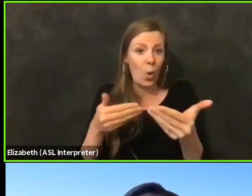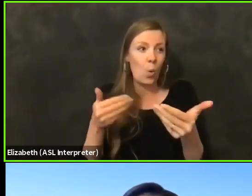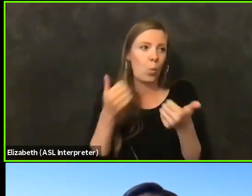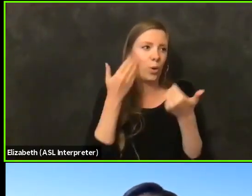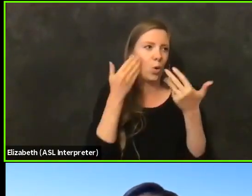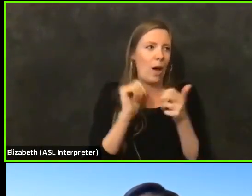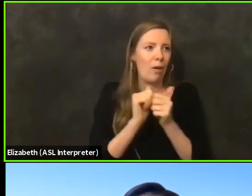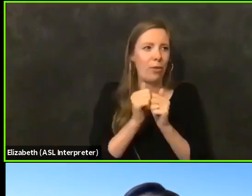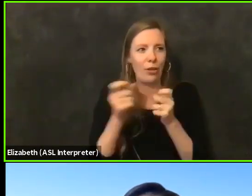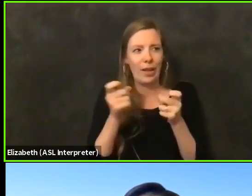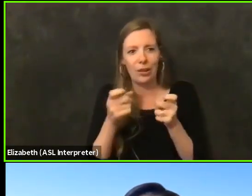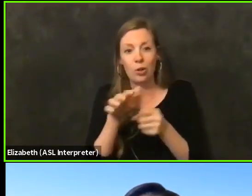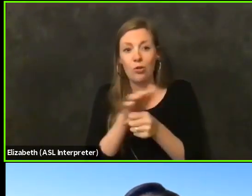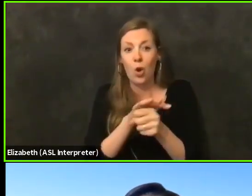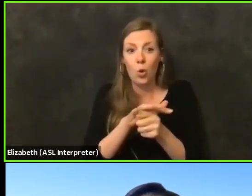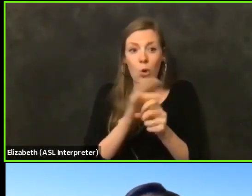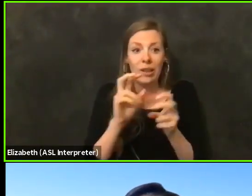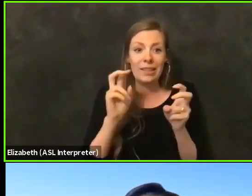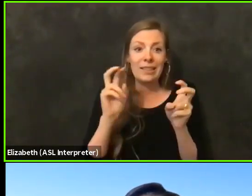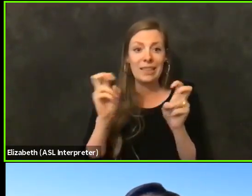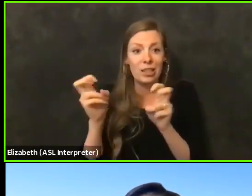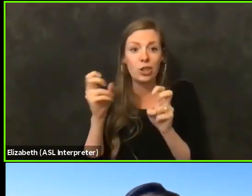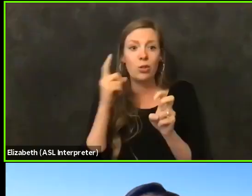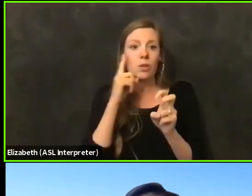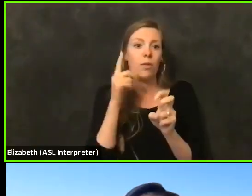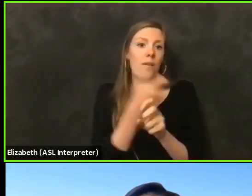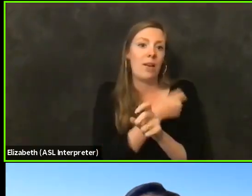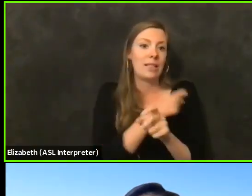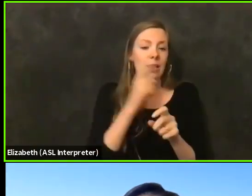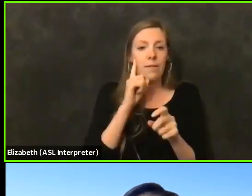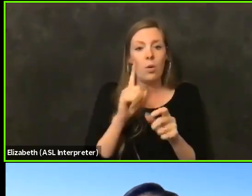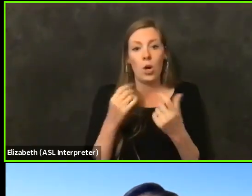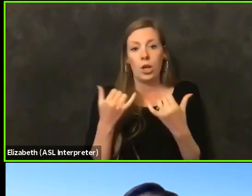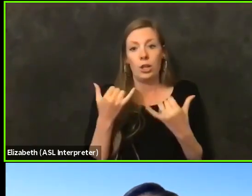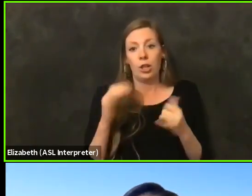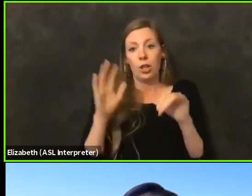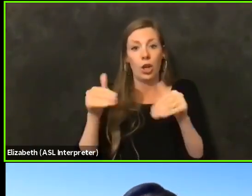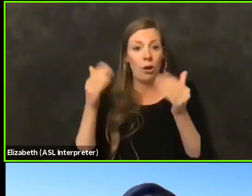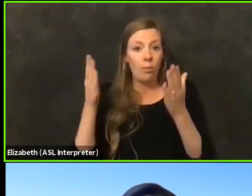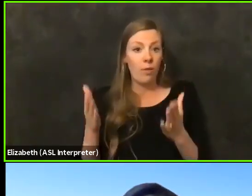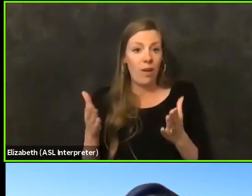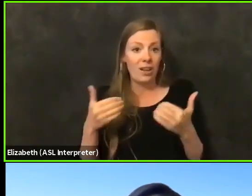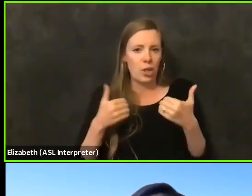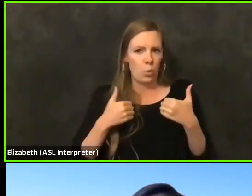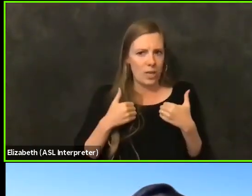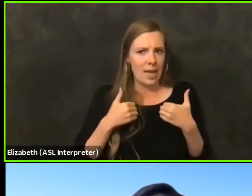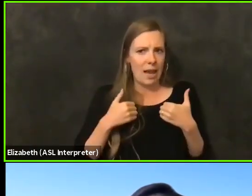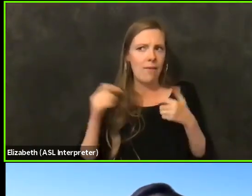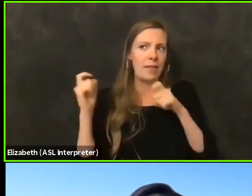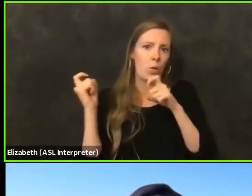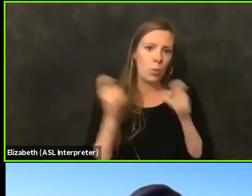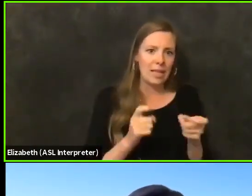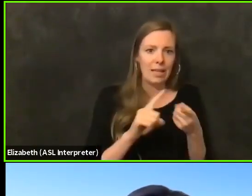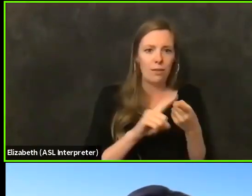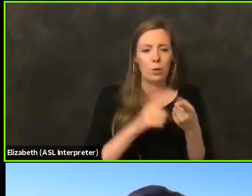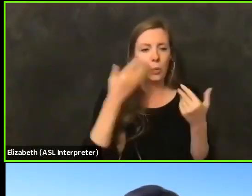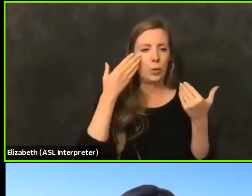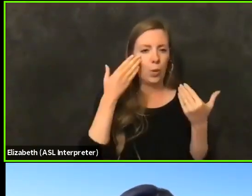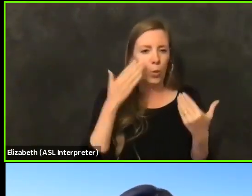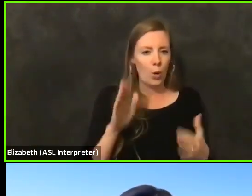to get vaccine to the current providers that we are delivering to. The county will not be a direct provider